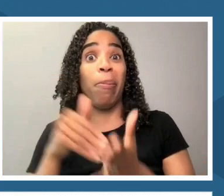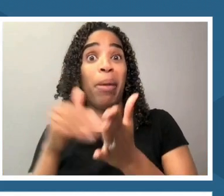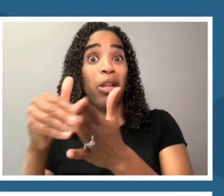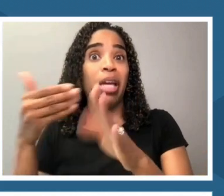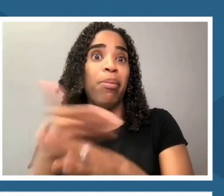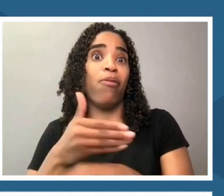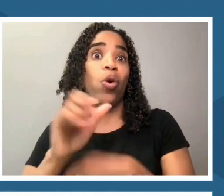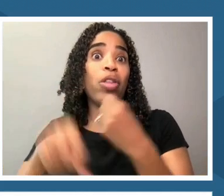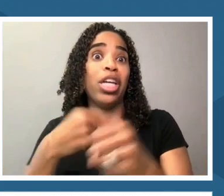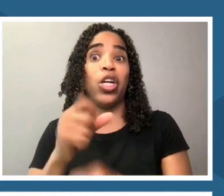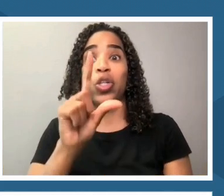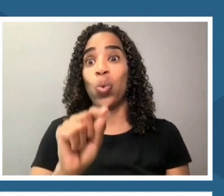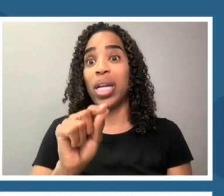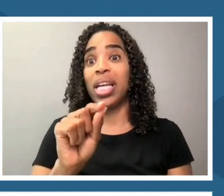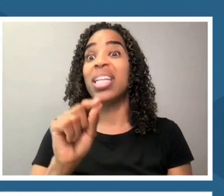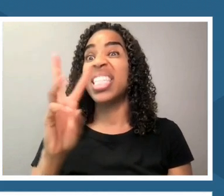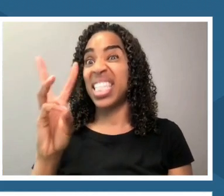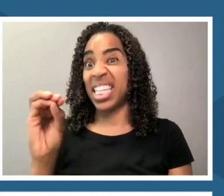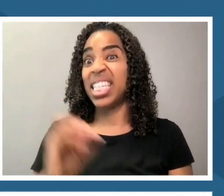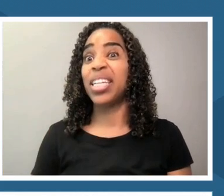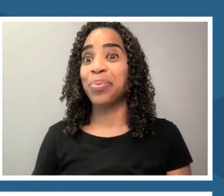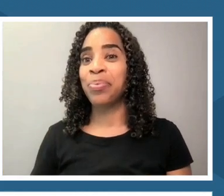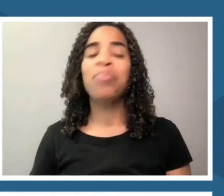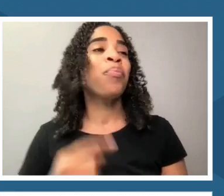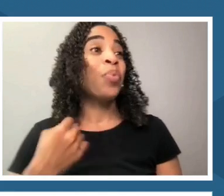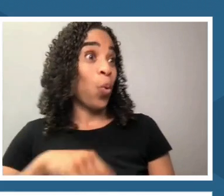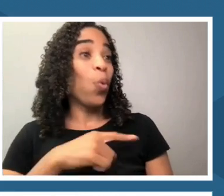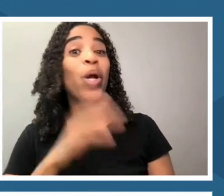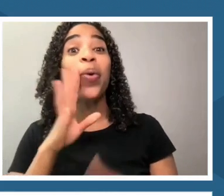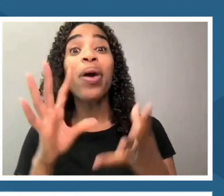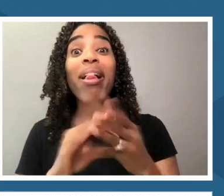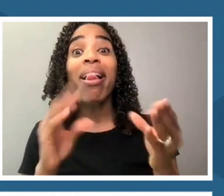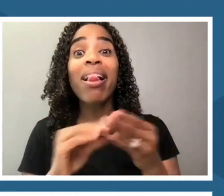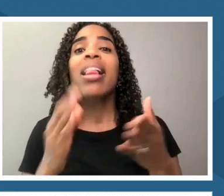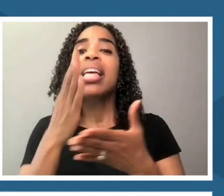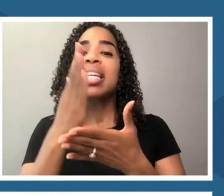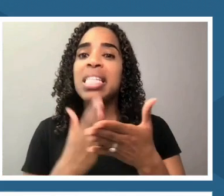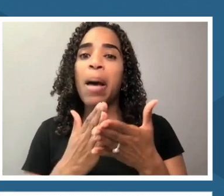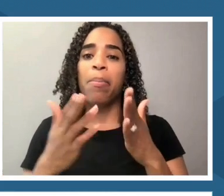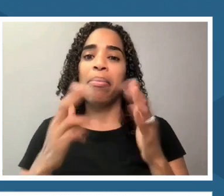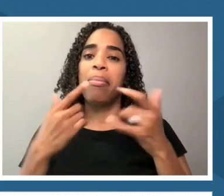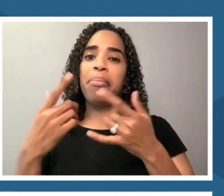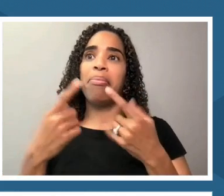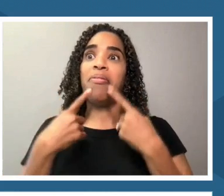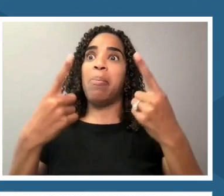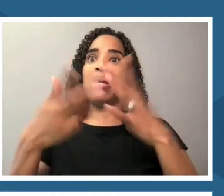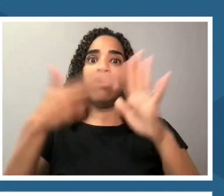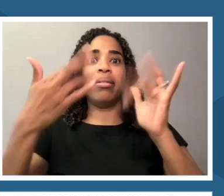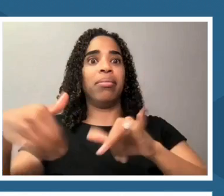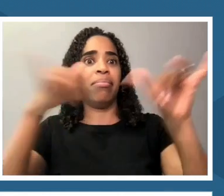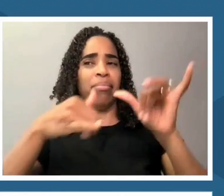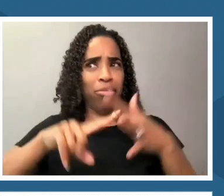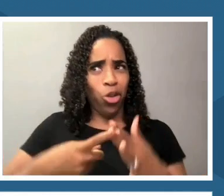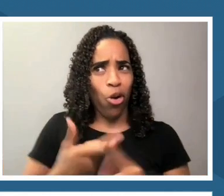so andrea and i are going to be exploring some common asian tropes and stereotypes including their historical origins